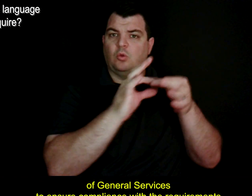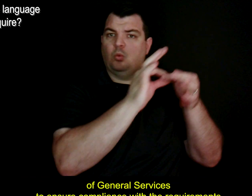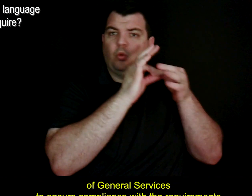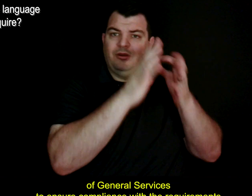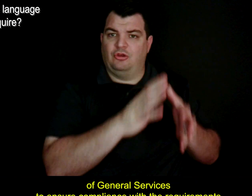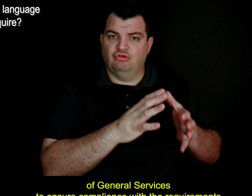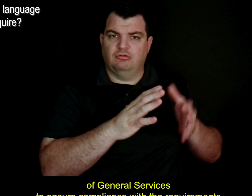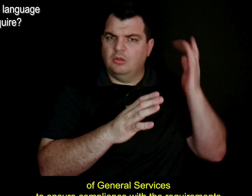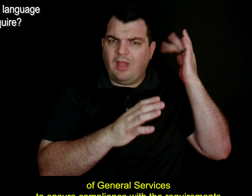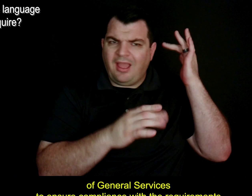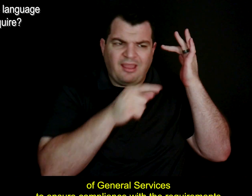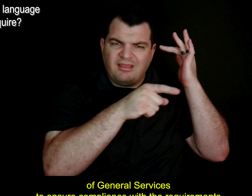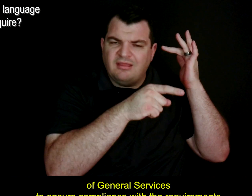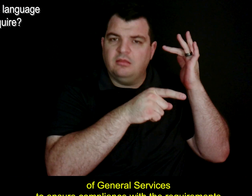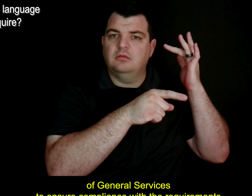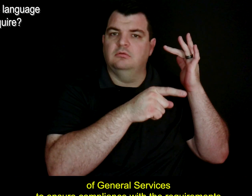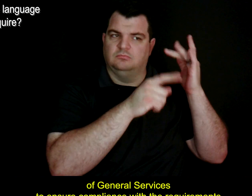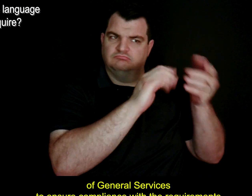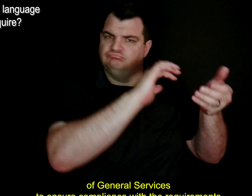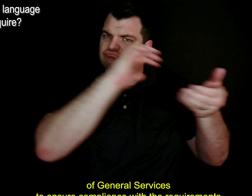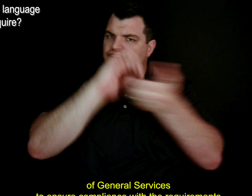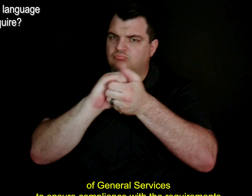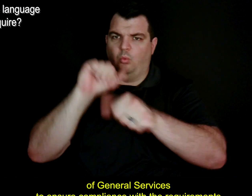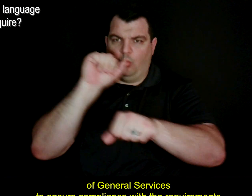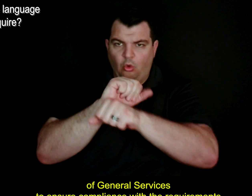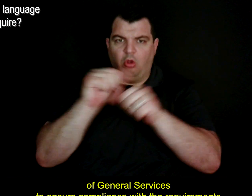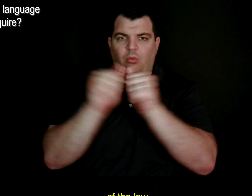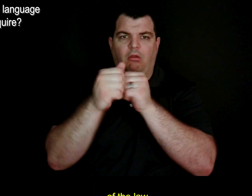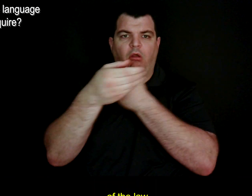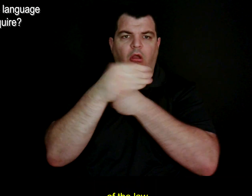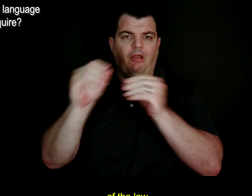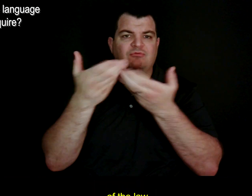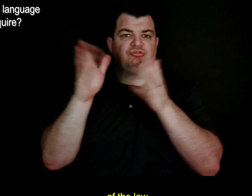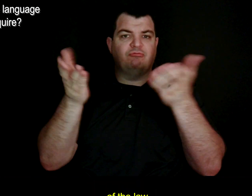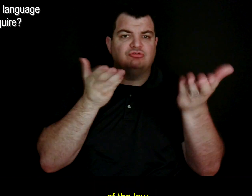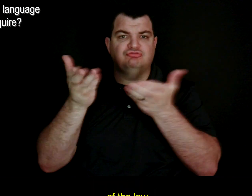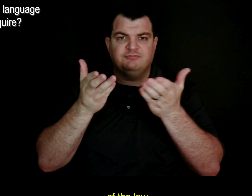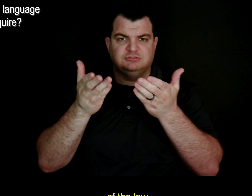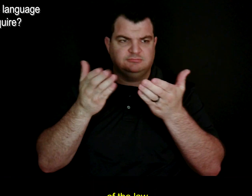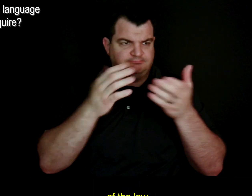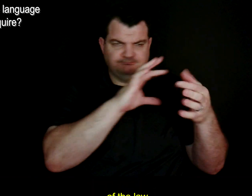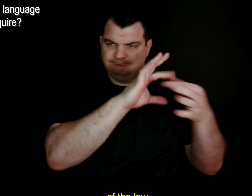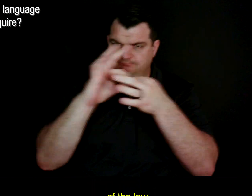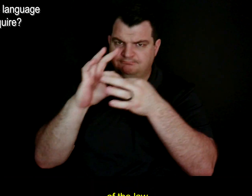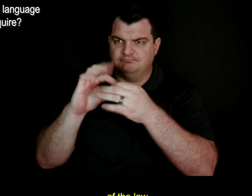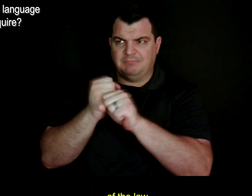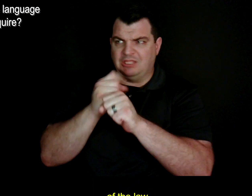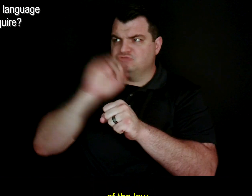of General Services to ensure compliance with the requirements of the law.